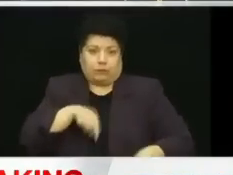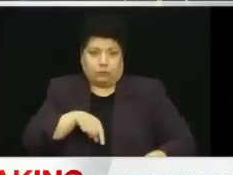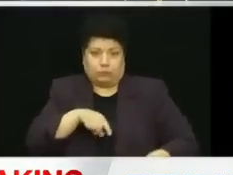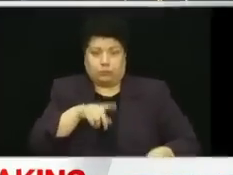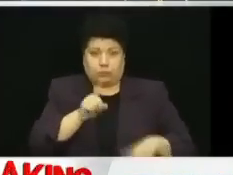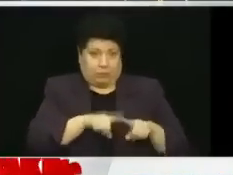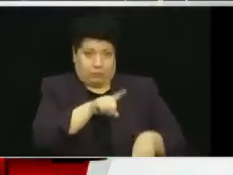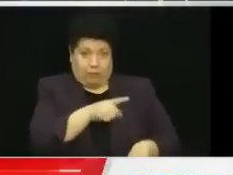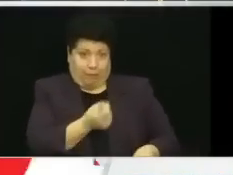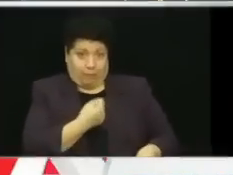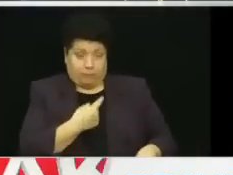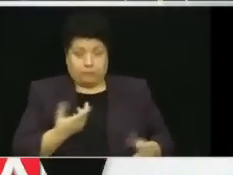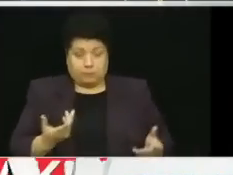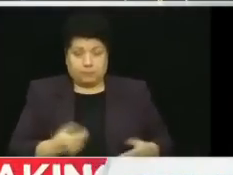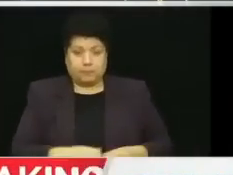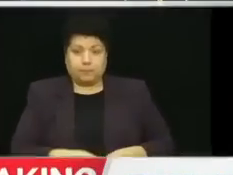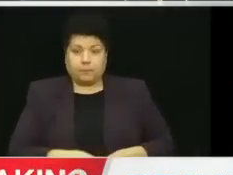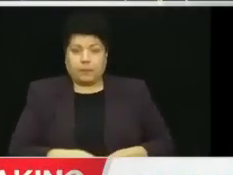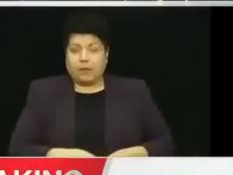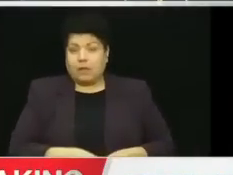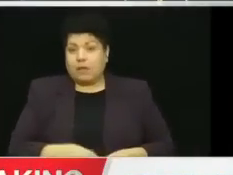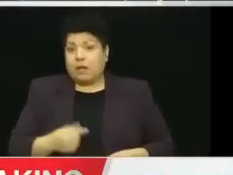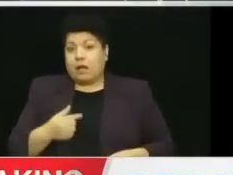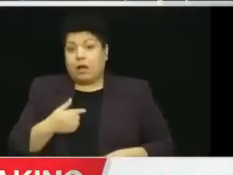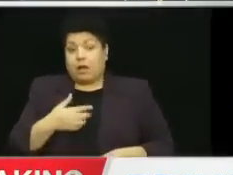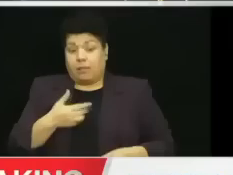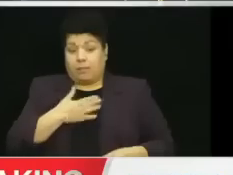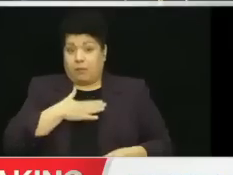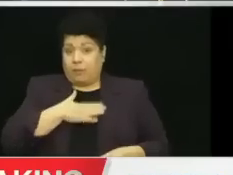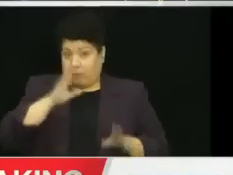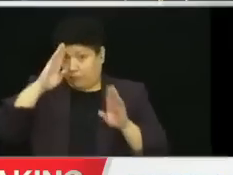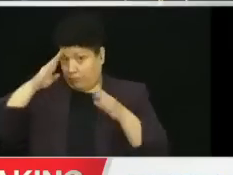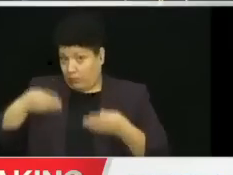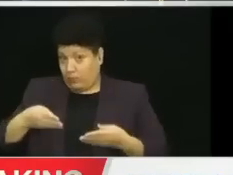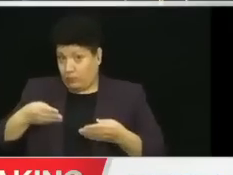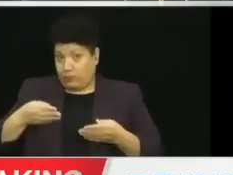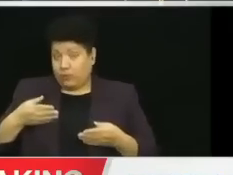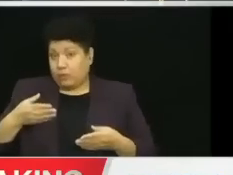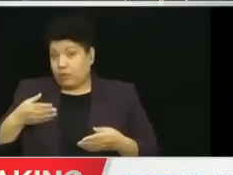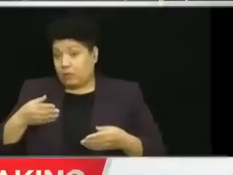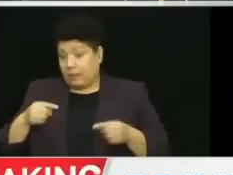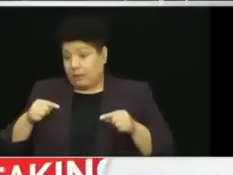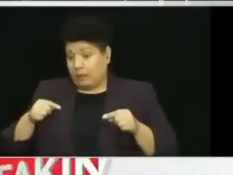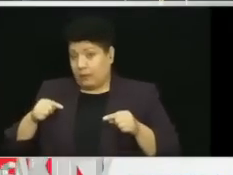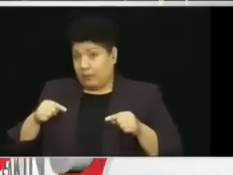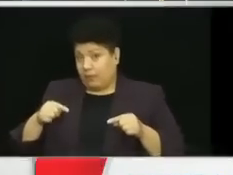THERE'S BEEN A BIT OF BACK AND